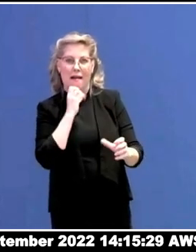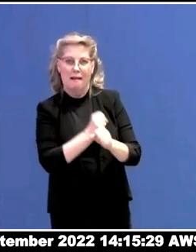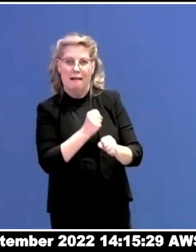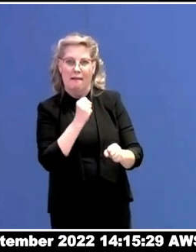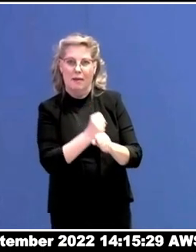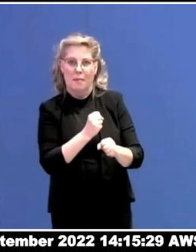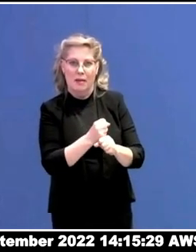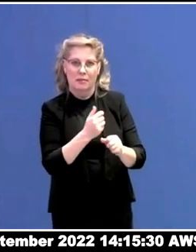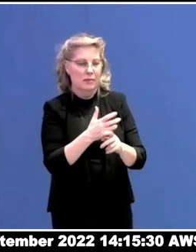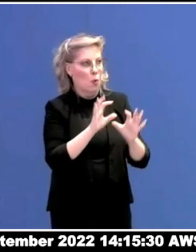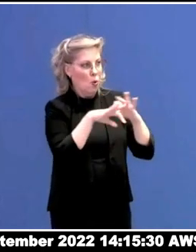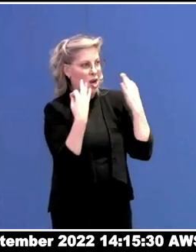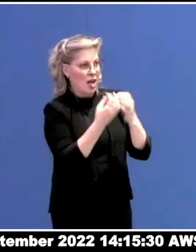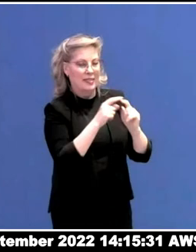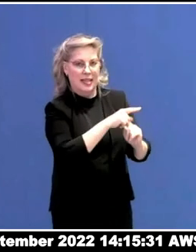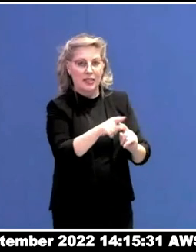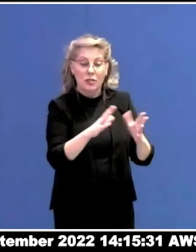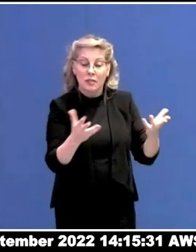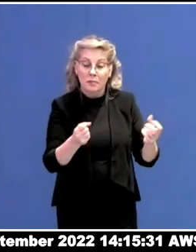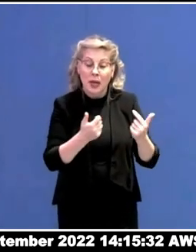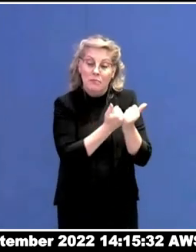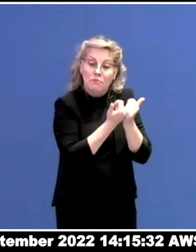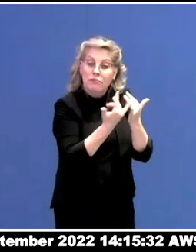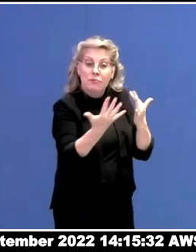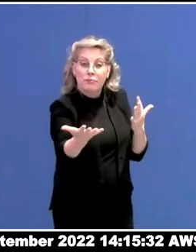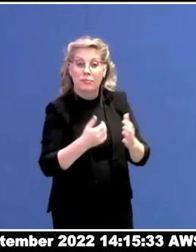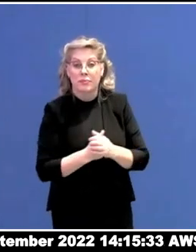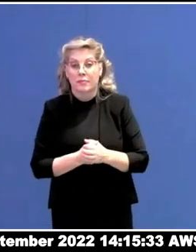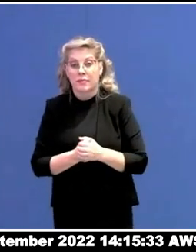Ms Sharma, does your research support the proposition put by Mr Newhouse?